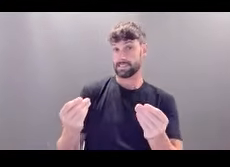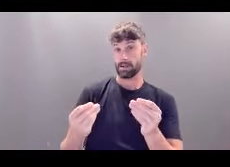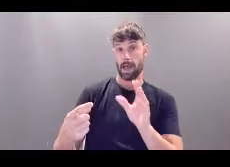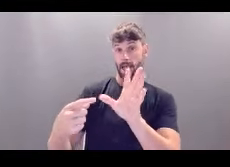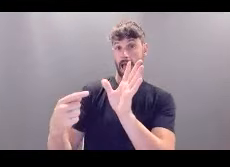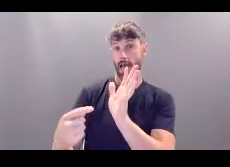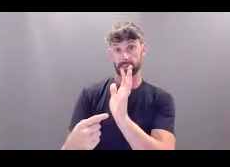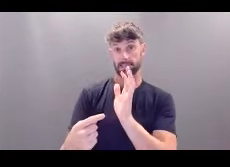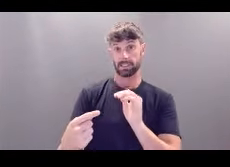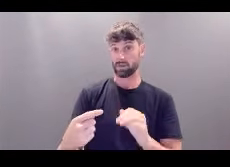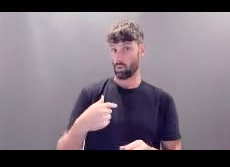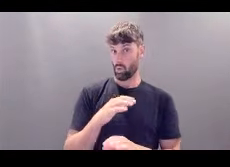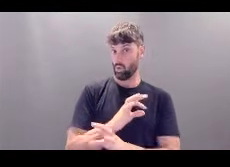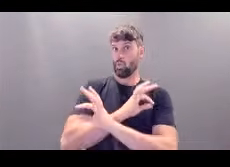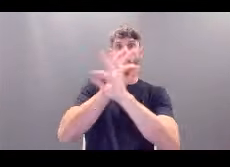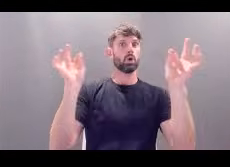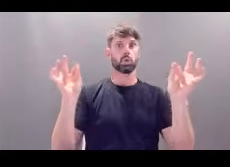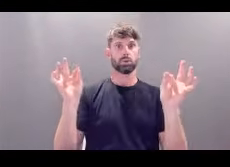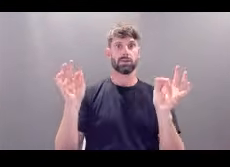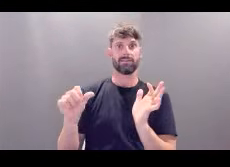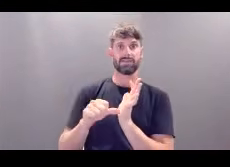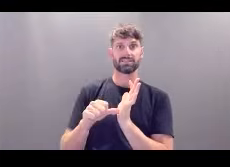and necessary tests for some participants, such